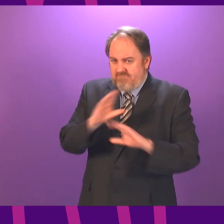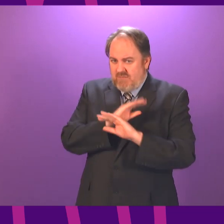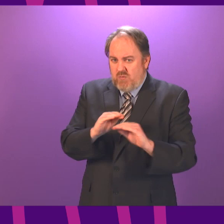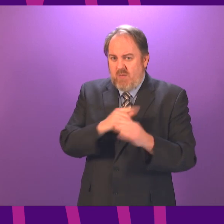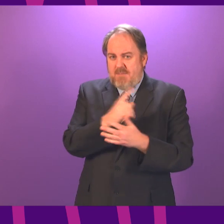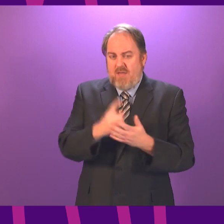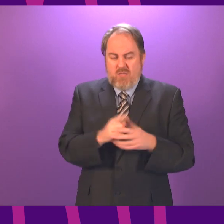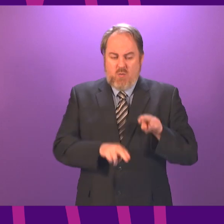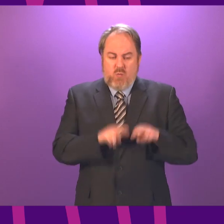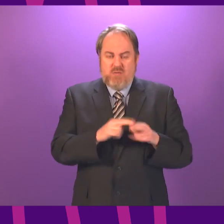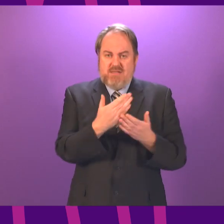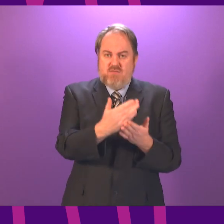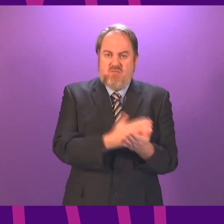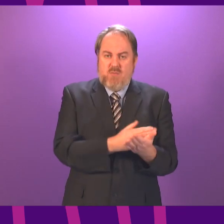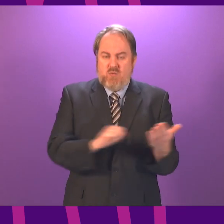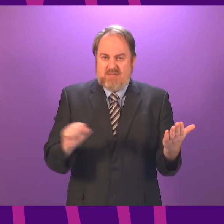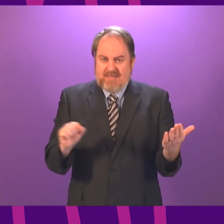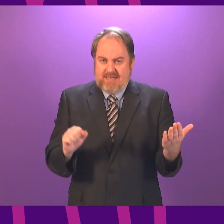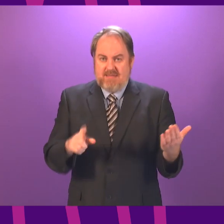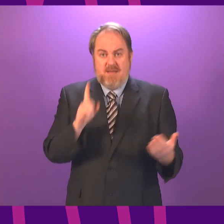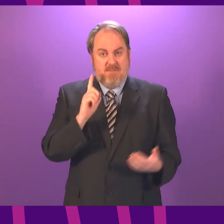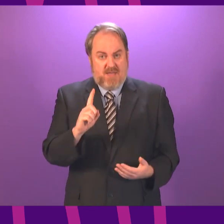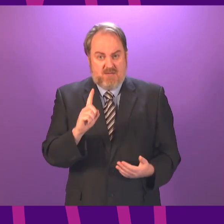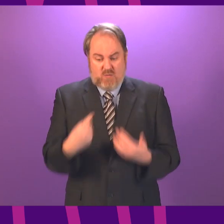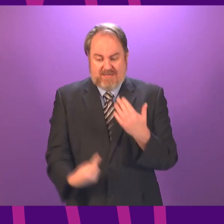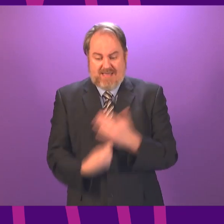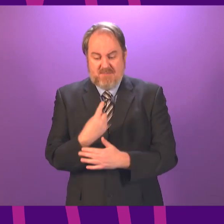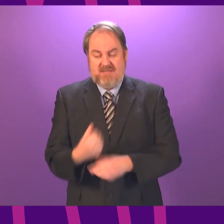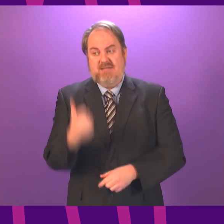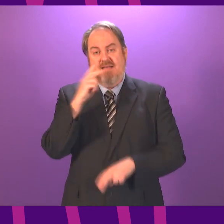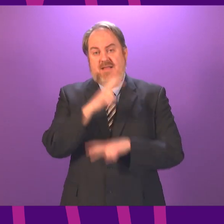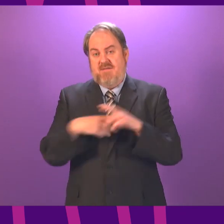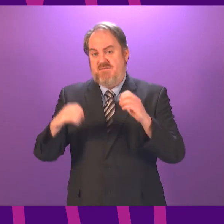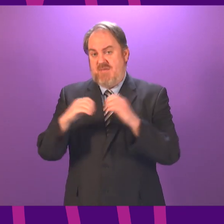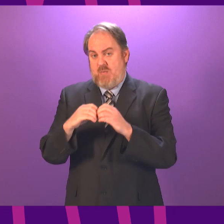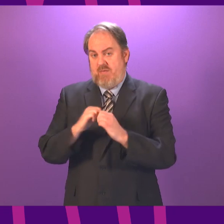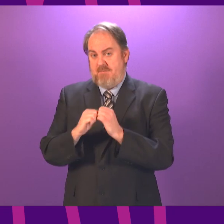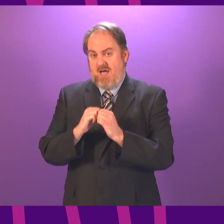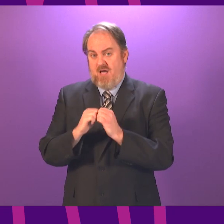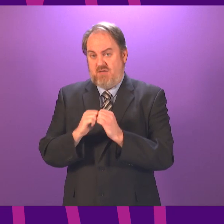is that what we found ourselves dealing with in February and March last year was not a